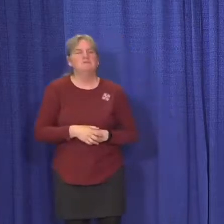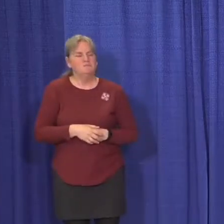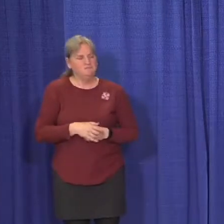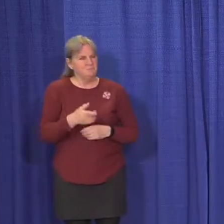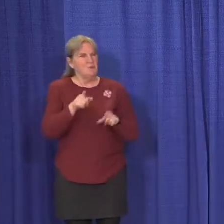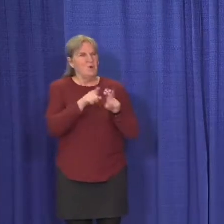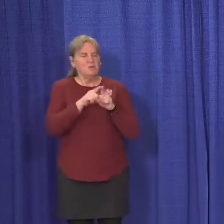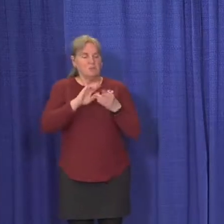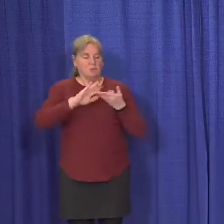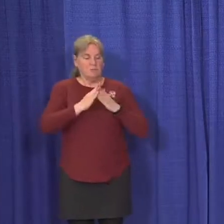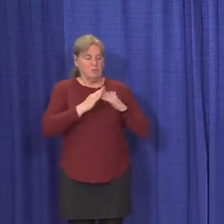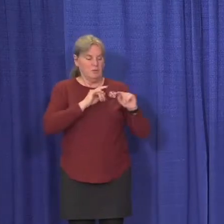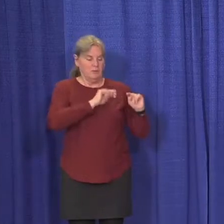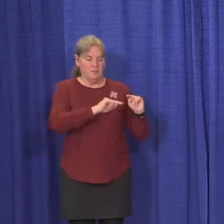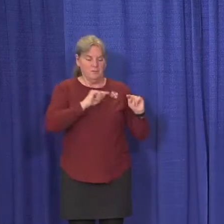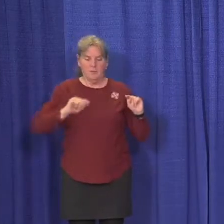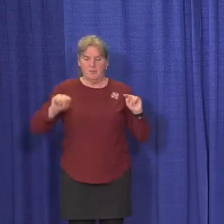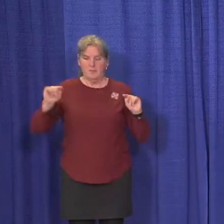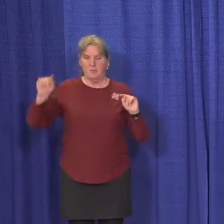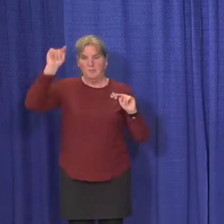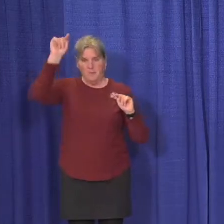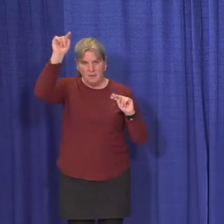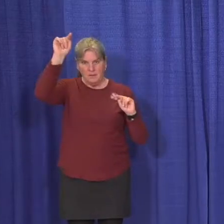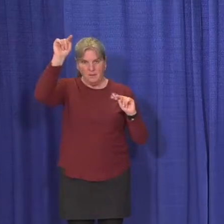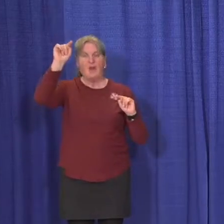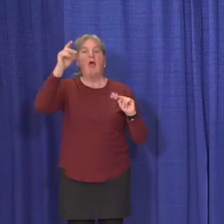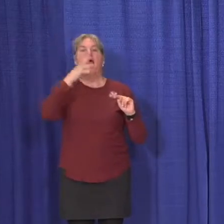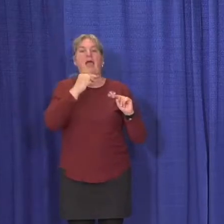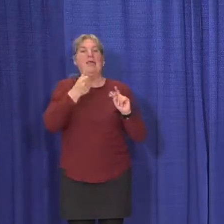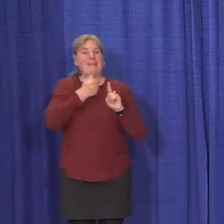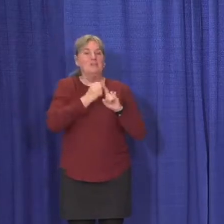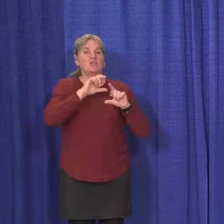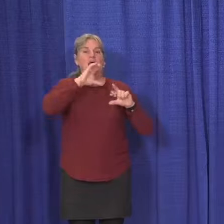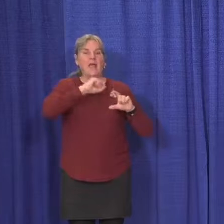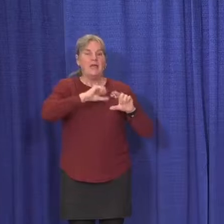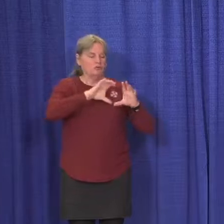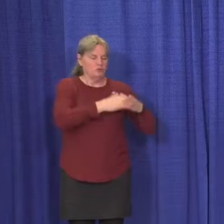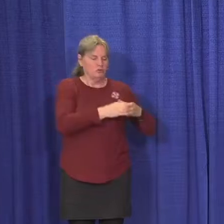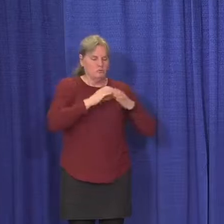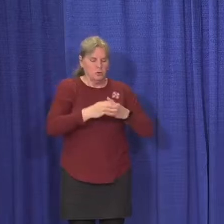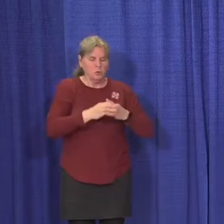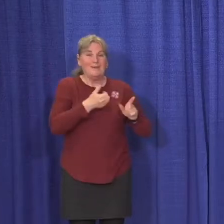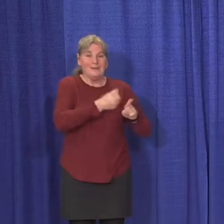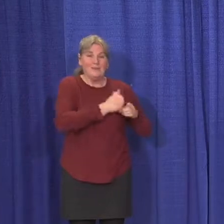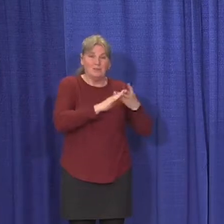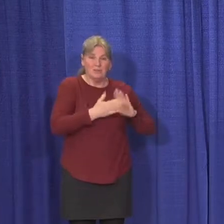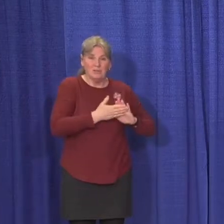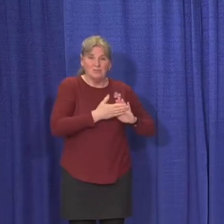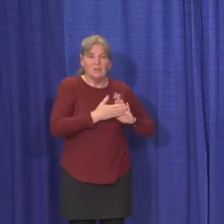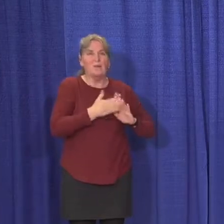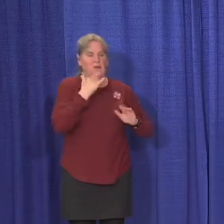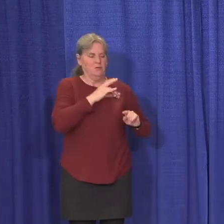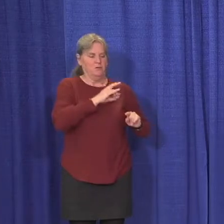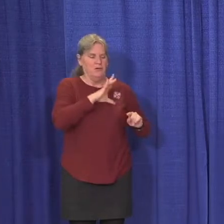and community and we need as high and even end uptake as possible.